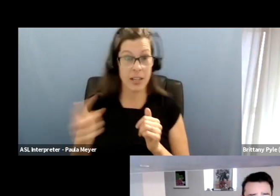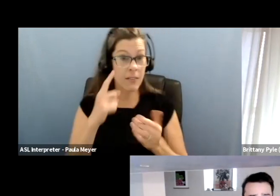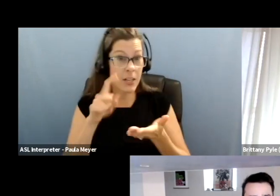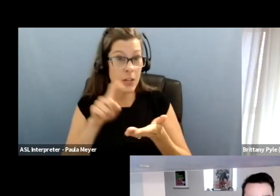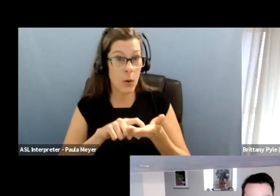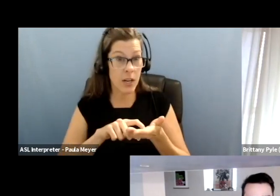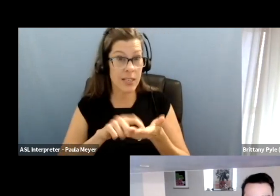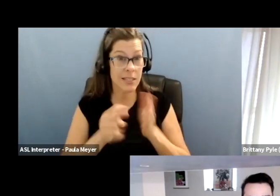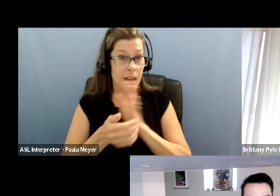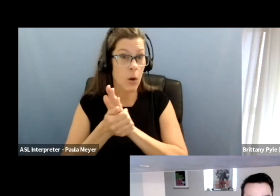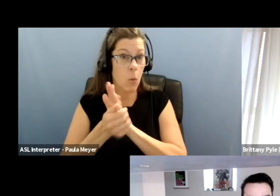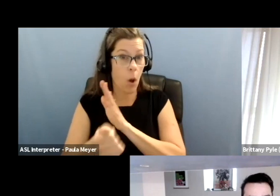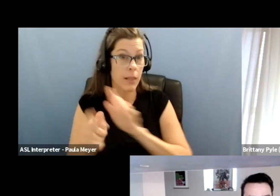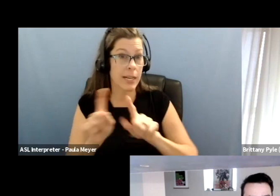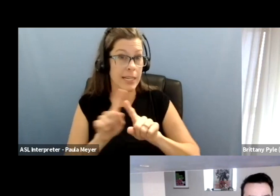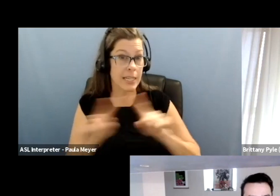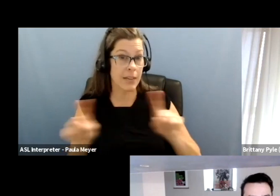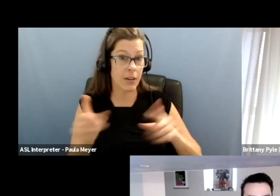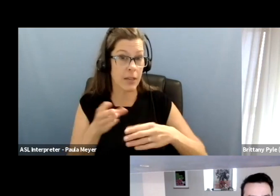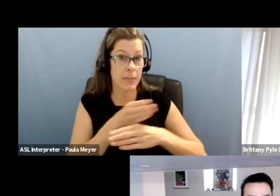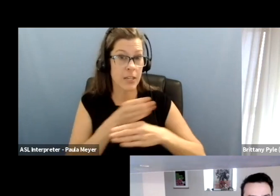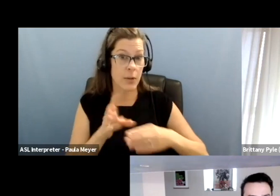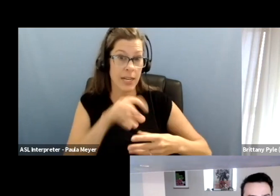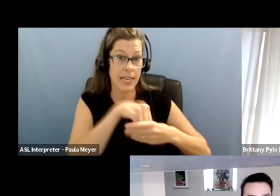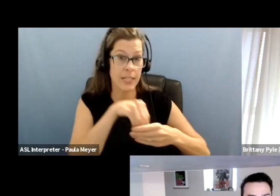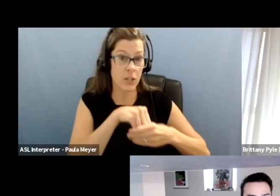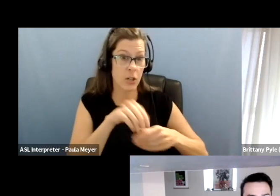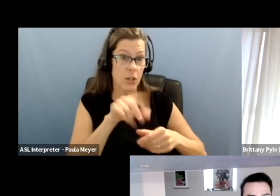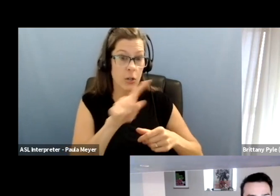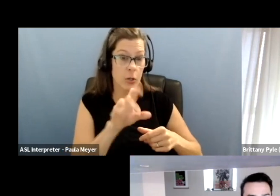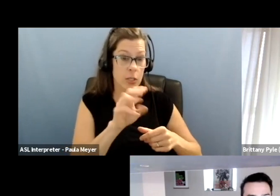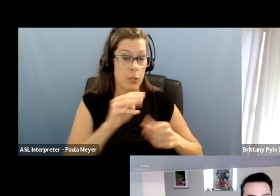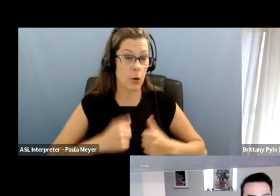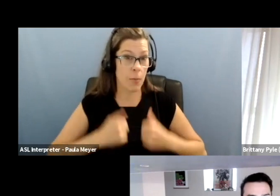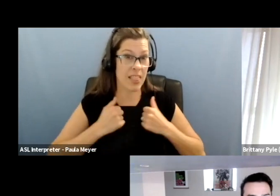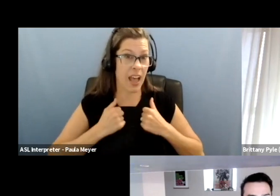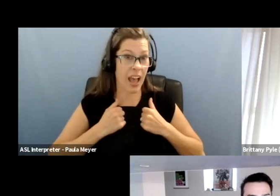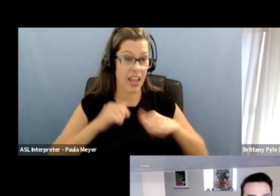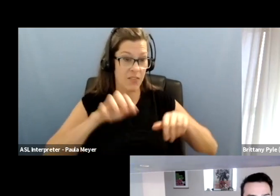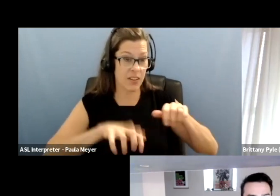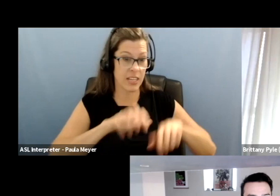between internal Zoom live captioning or any other third party software that would do auto captioning?